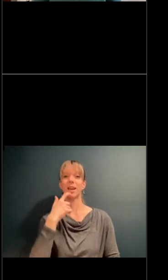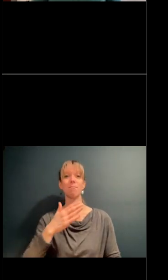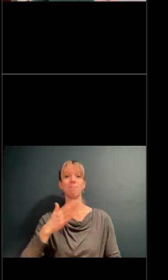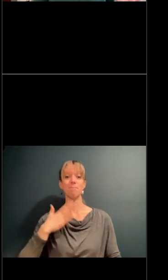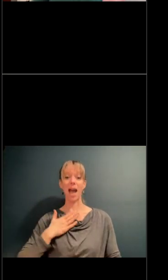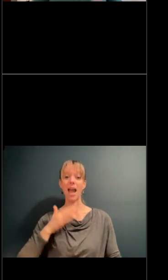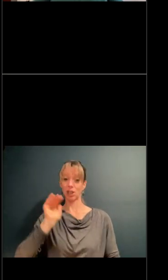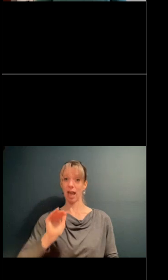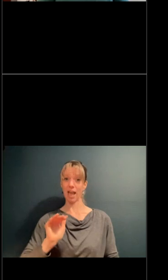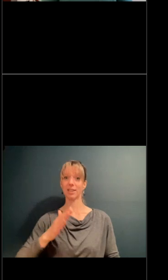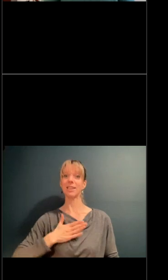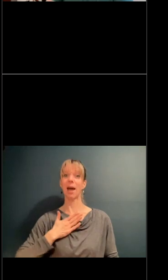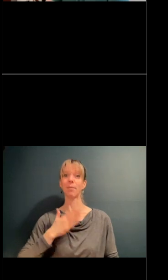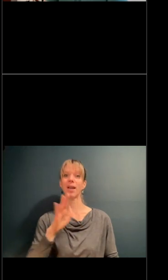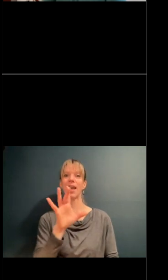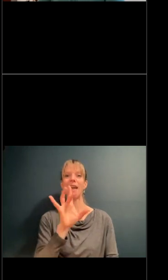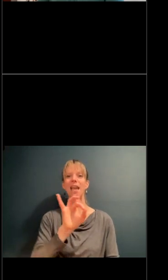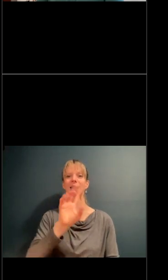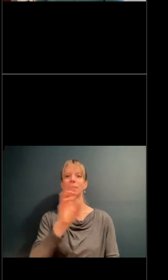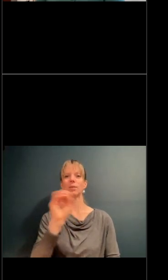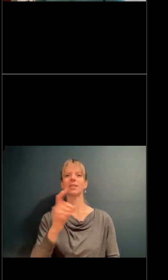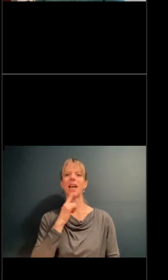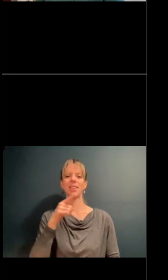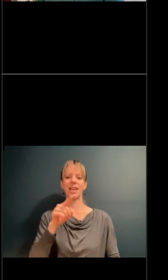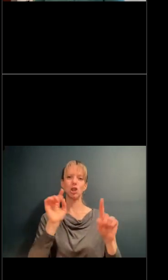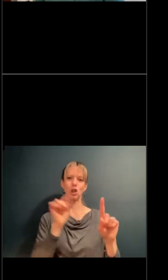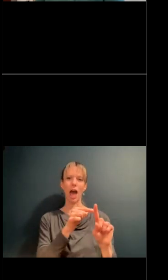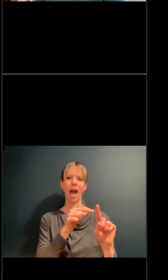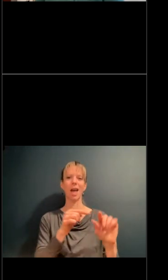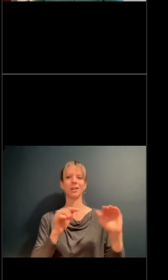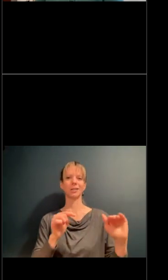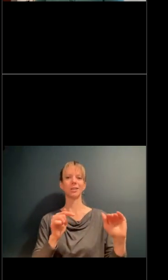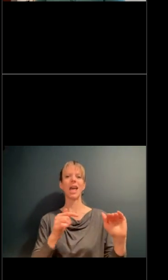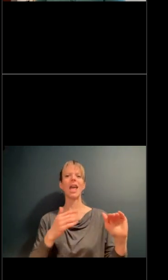86% said they enjoy life and are thankful for life's simple pleasures.